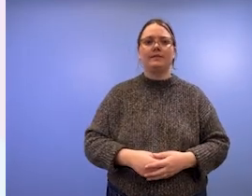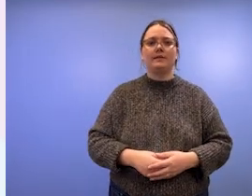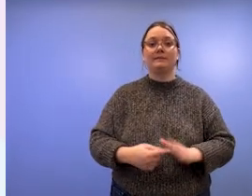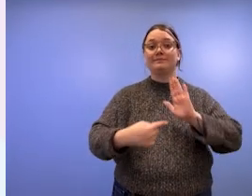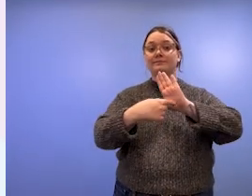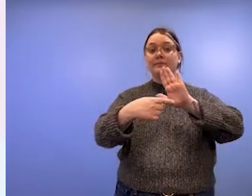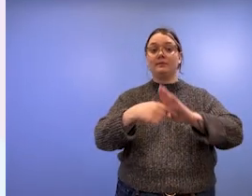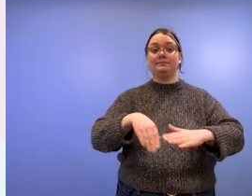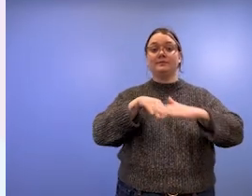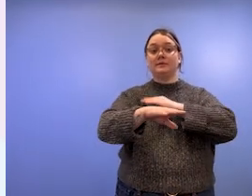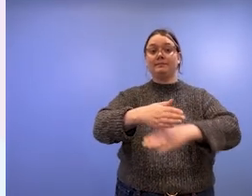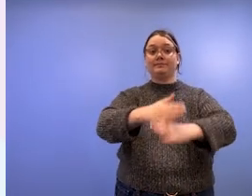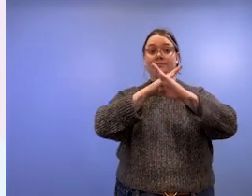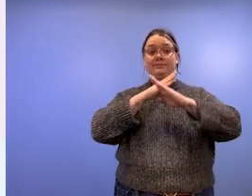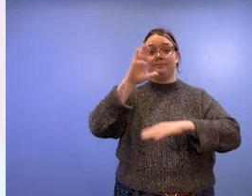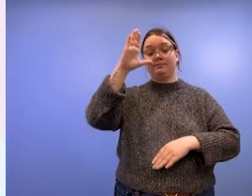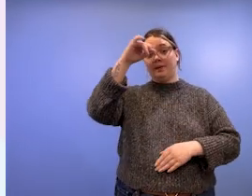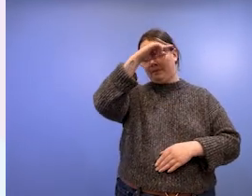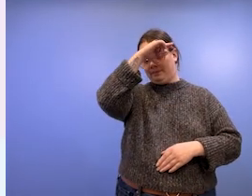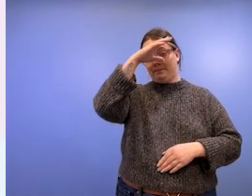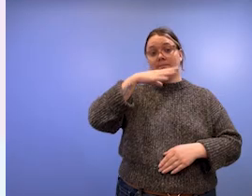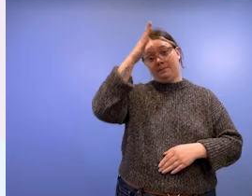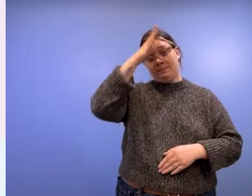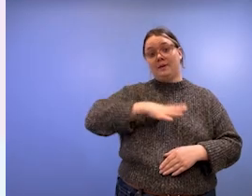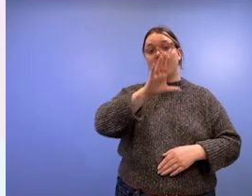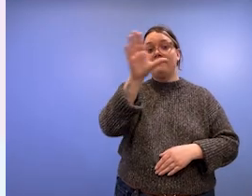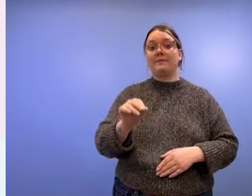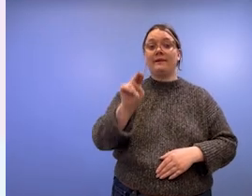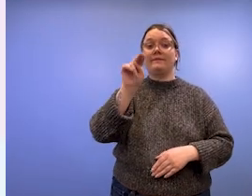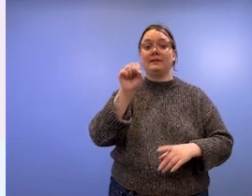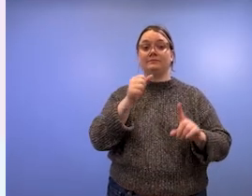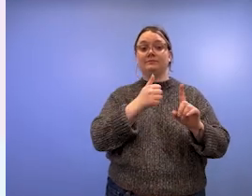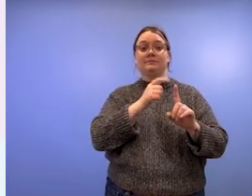the accessibility barriers faced by a male African Nova Scotian who is deaf will be similar,